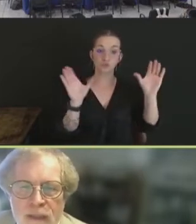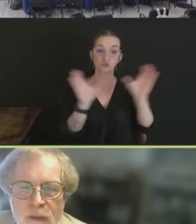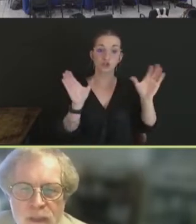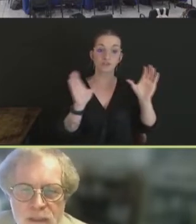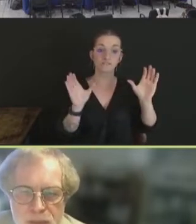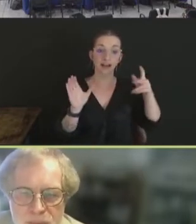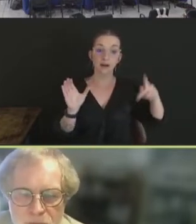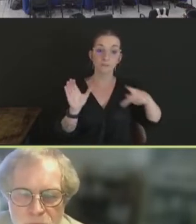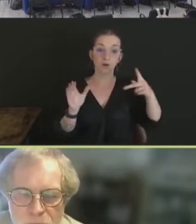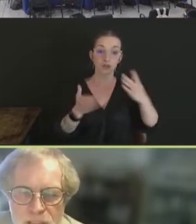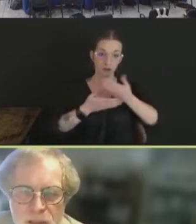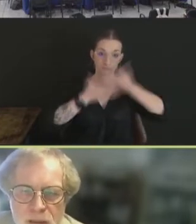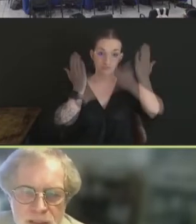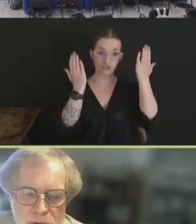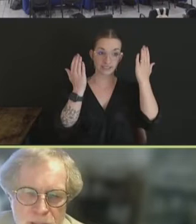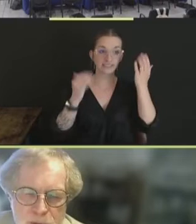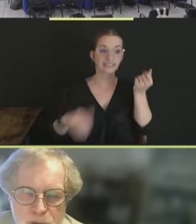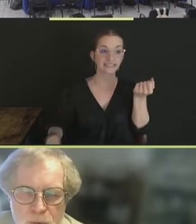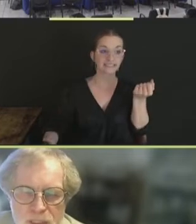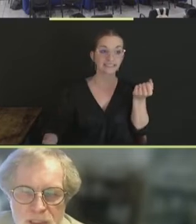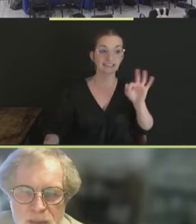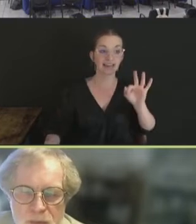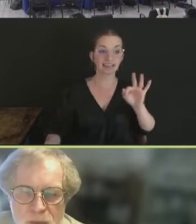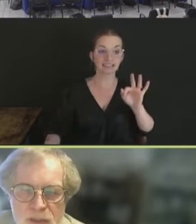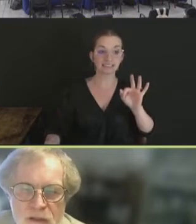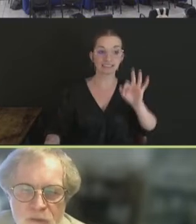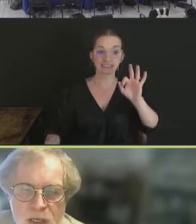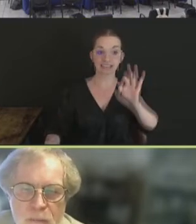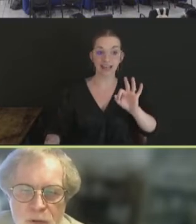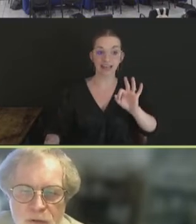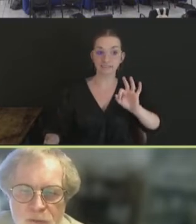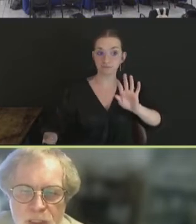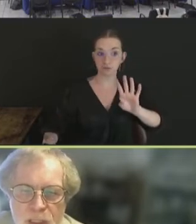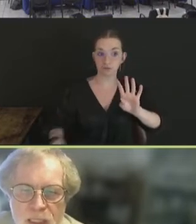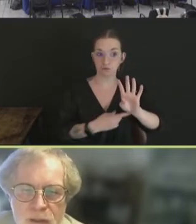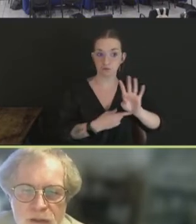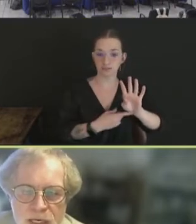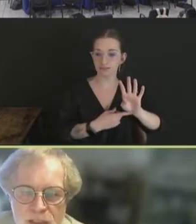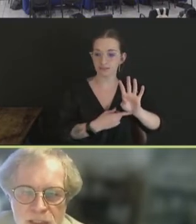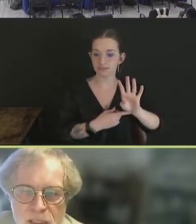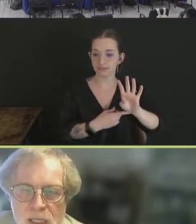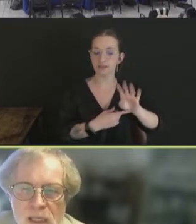The Western Pacific region -- these are WHO regions -- was certified polio-free in 2000.